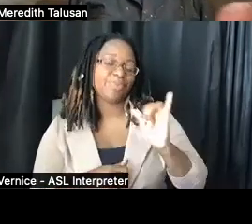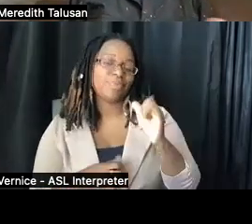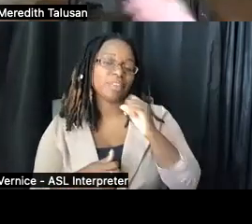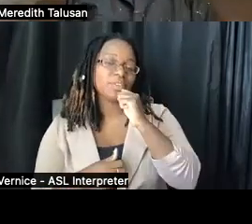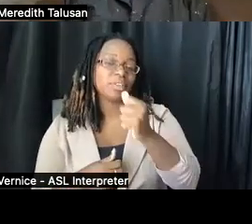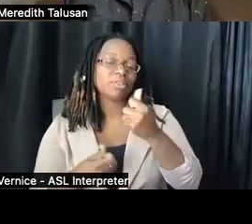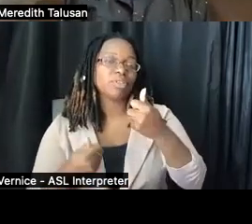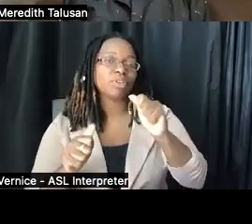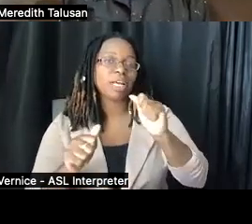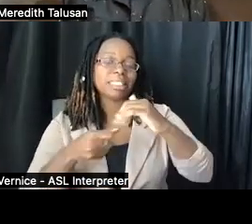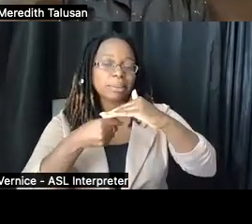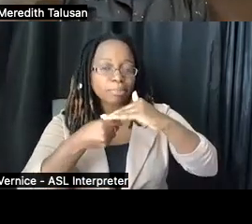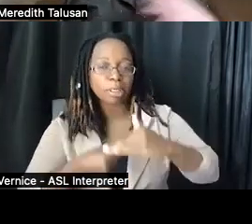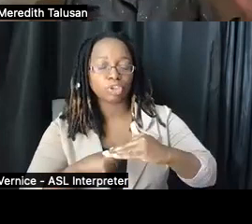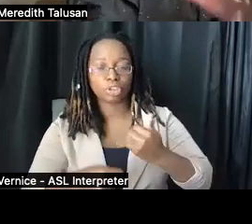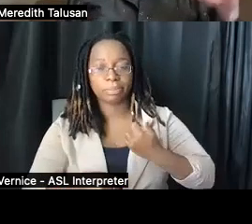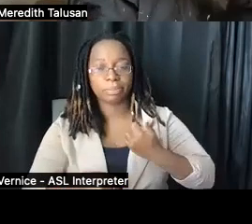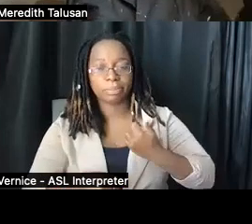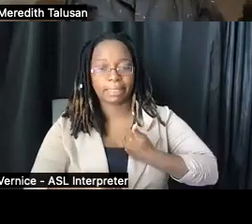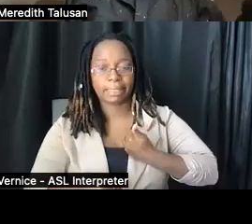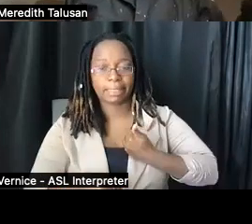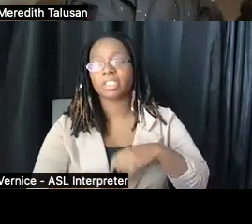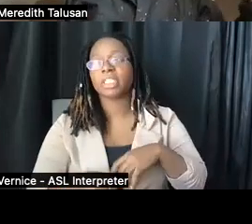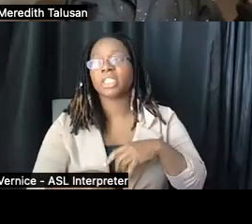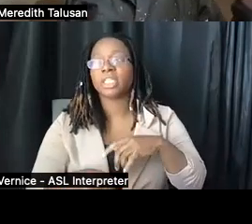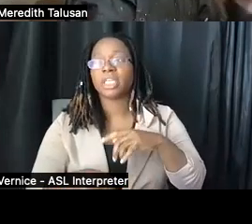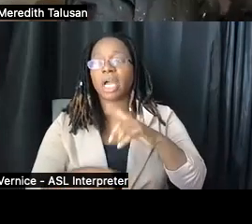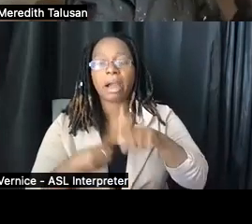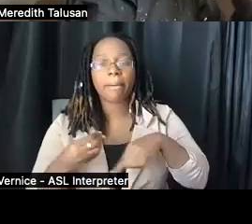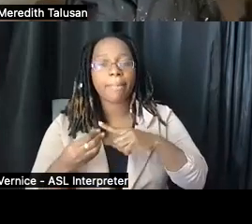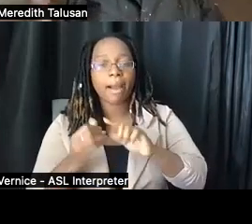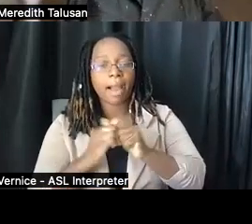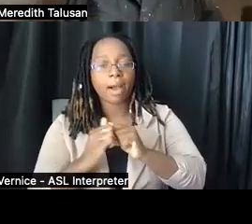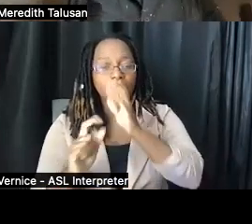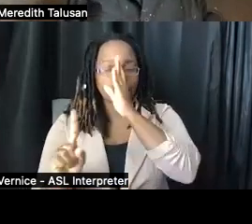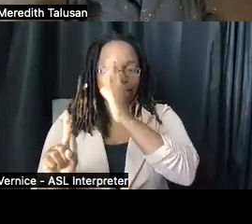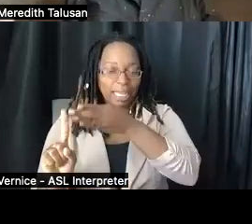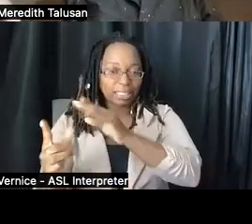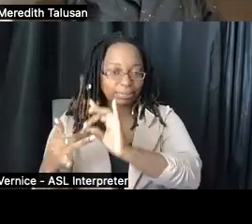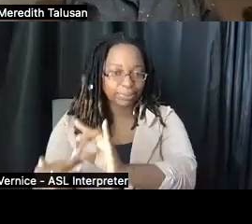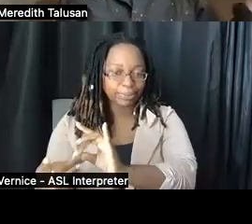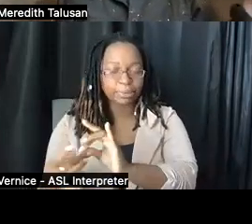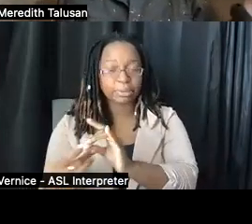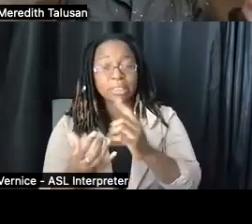to talk to everyone. And I do not pressure myself to target people with direct relationships to my work.